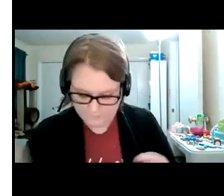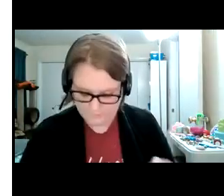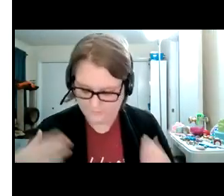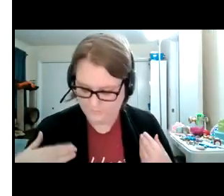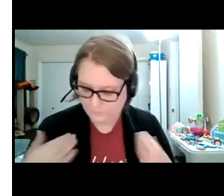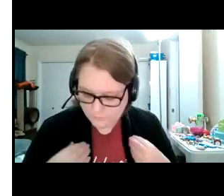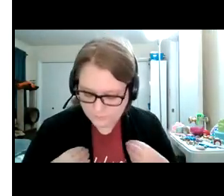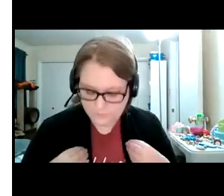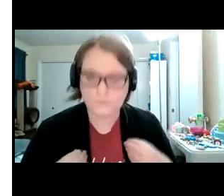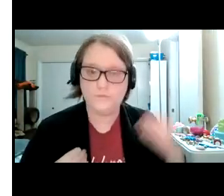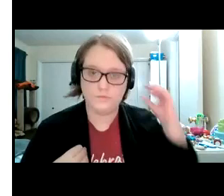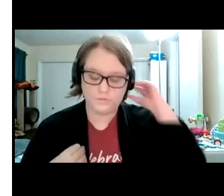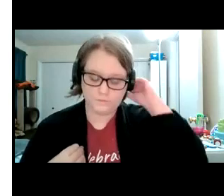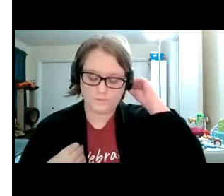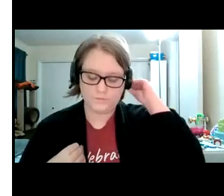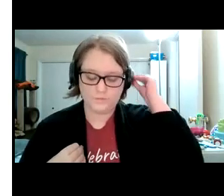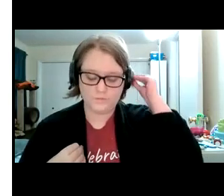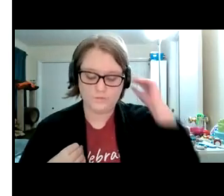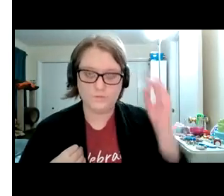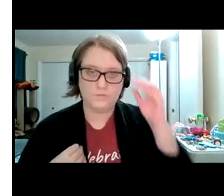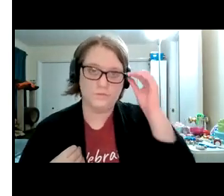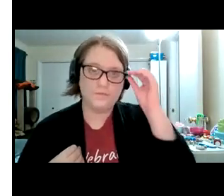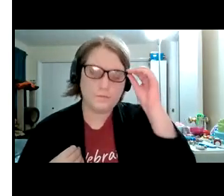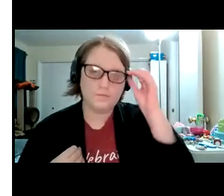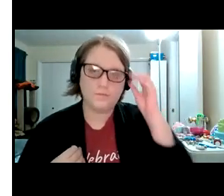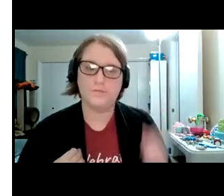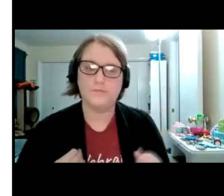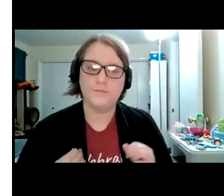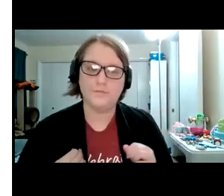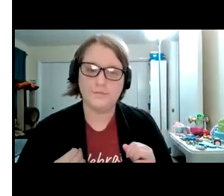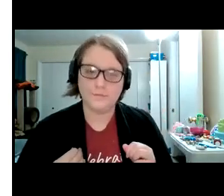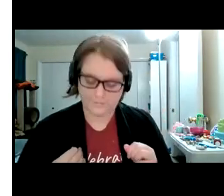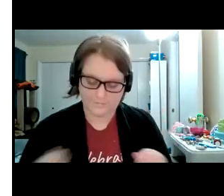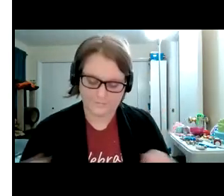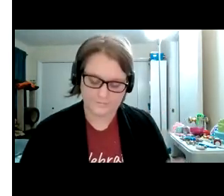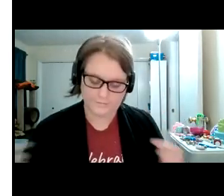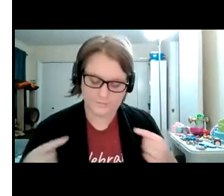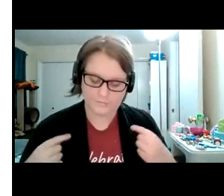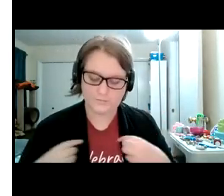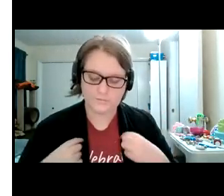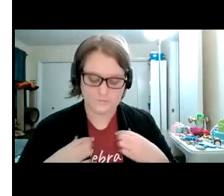I am a young white person with blonde hair and wearing black-rimmed glasses, a red shirt that says